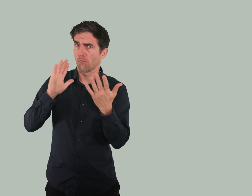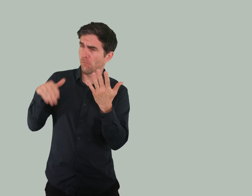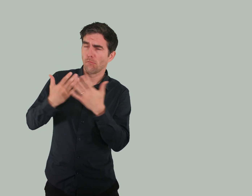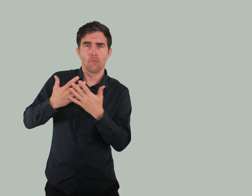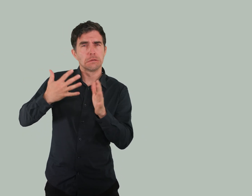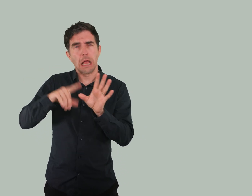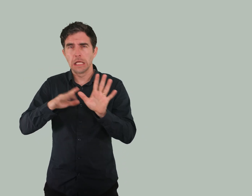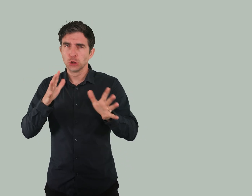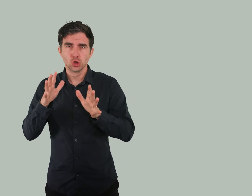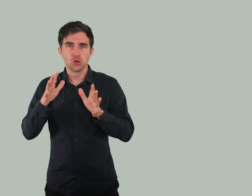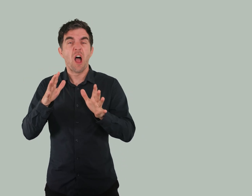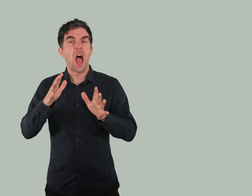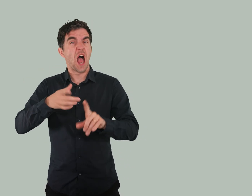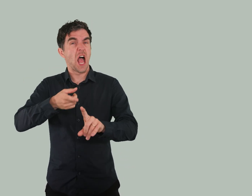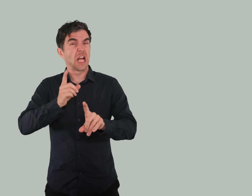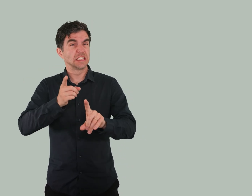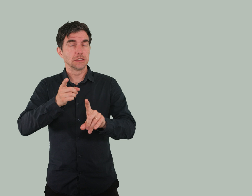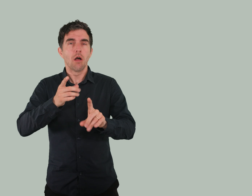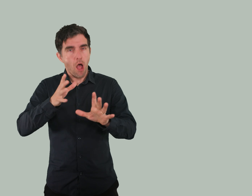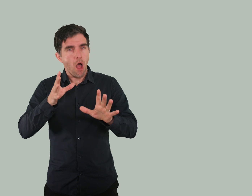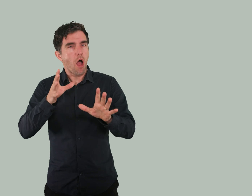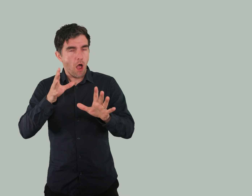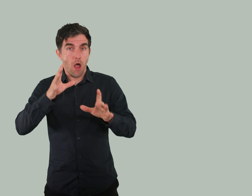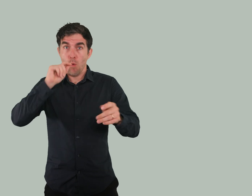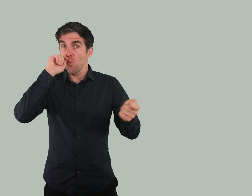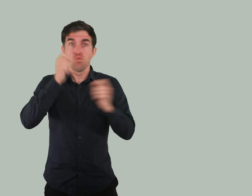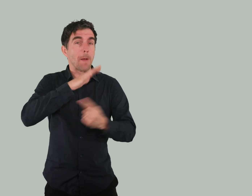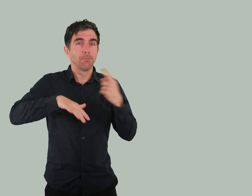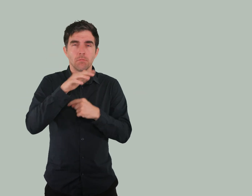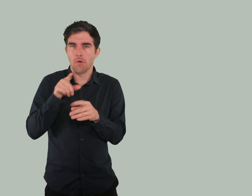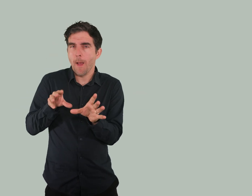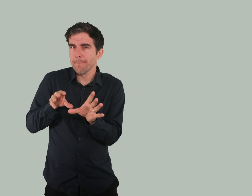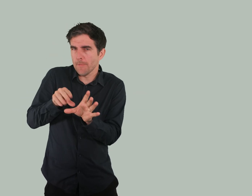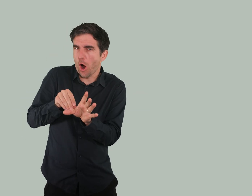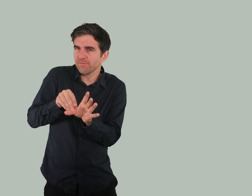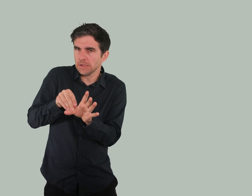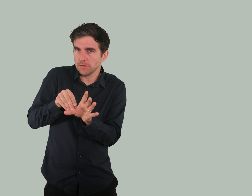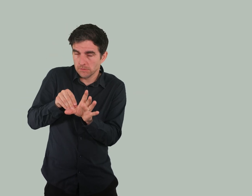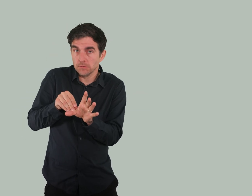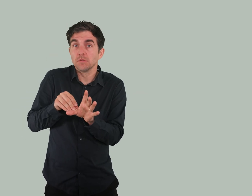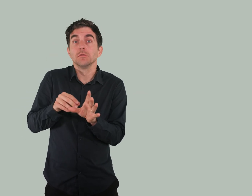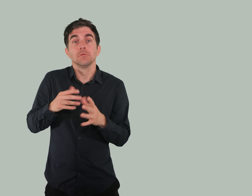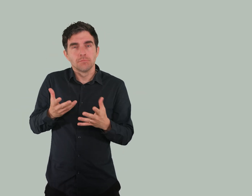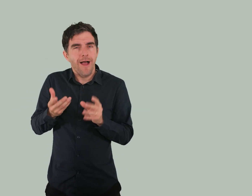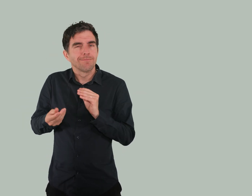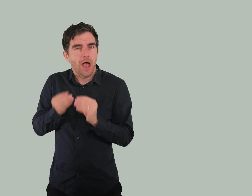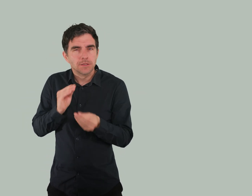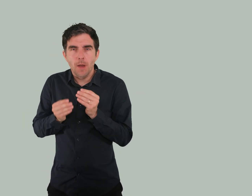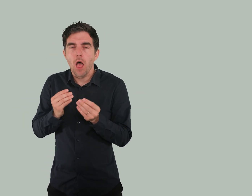is really part of a broader change: the loss of flexible,